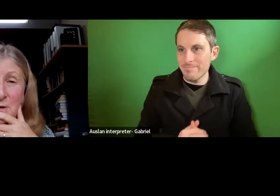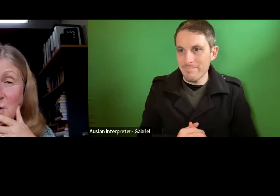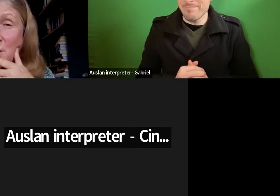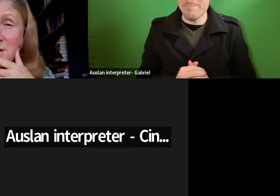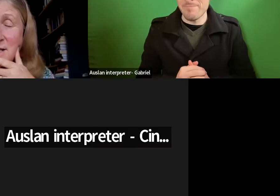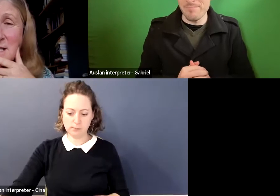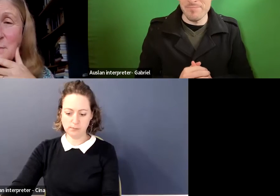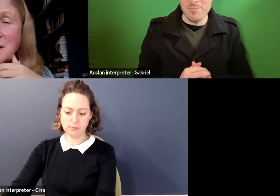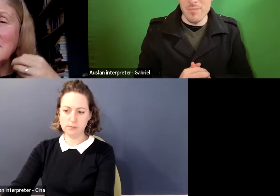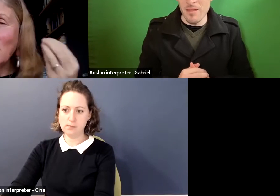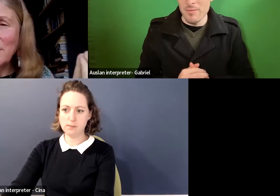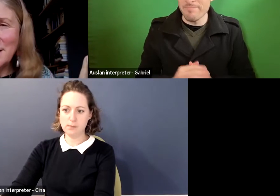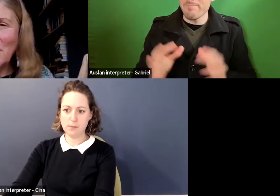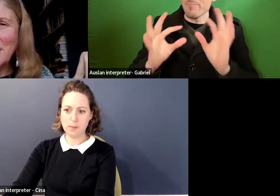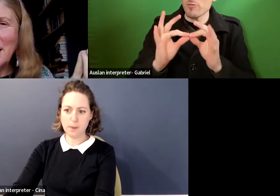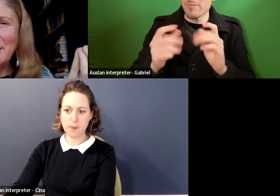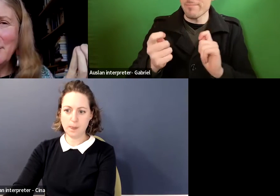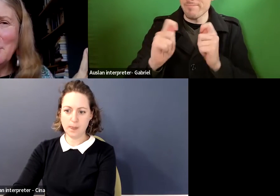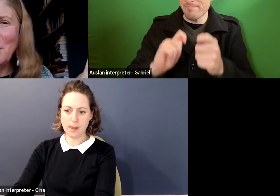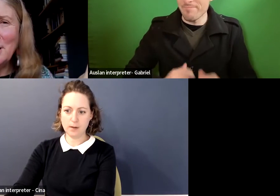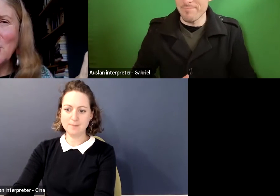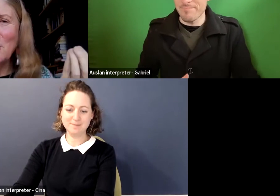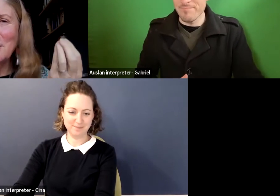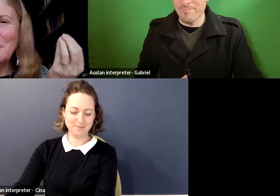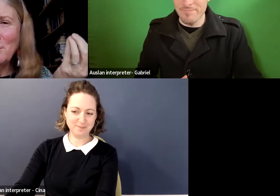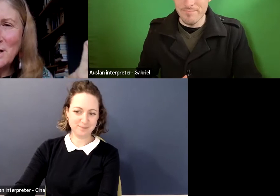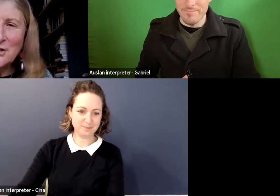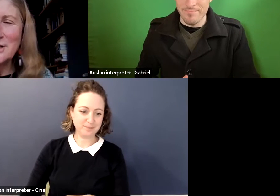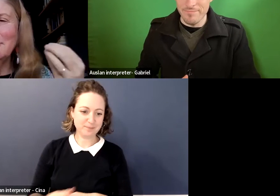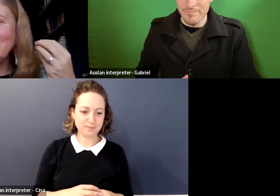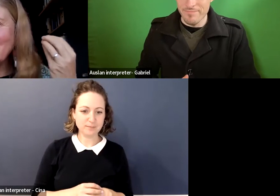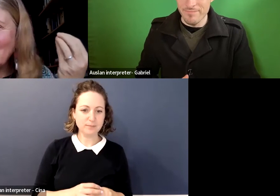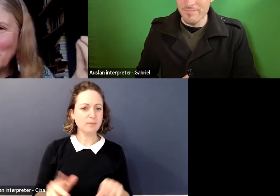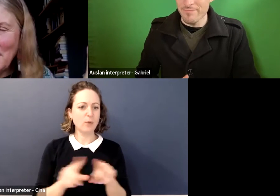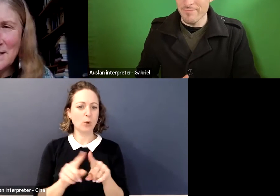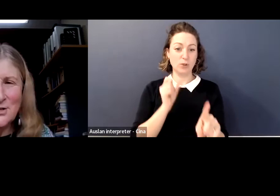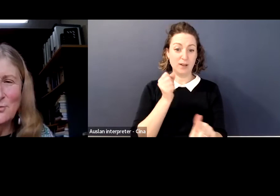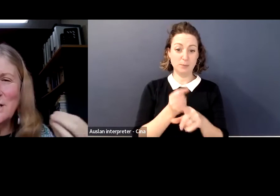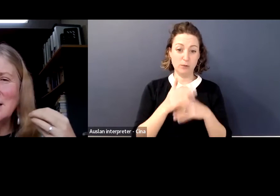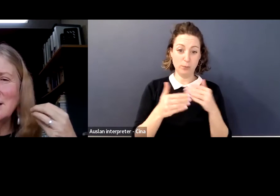Low processing speed is obviously going to have an impact on production, the capacity to read